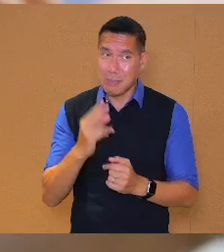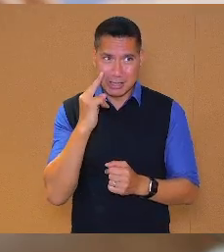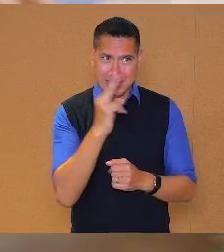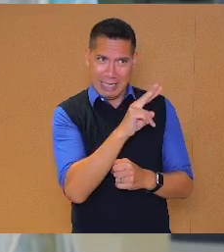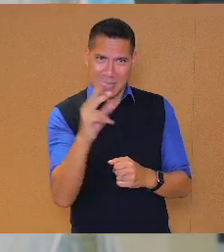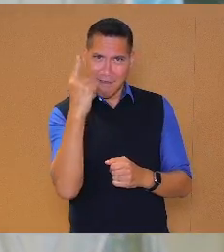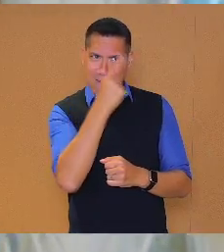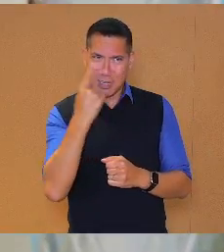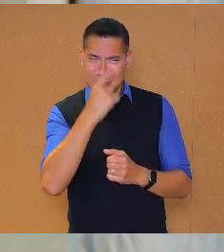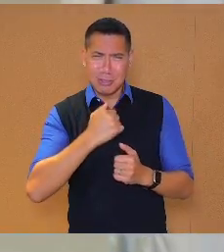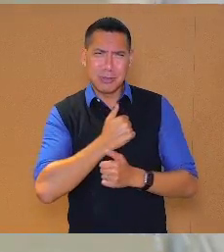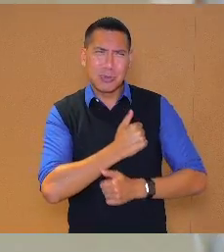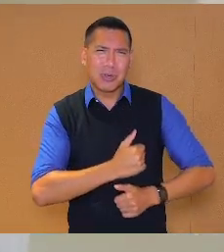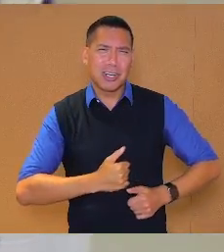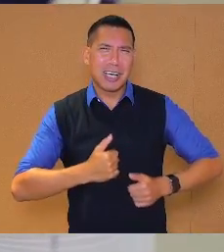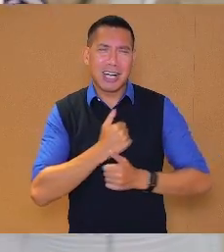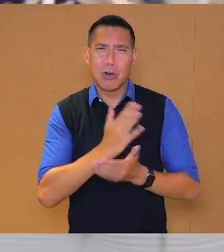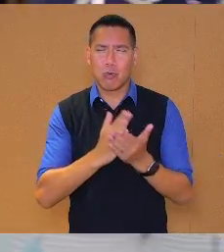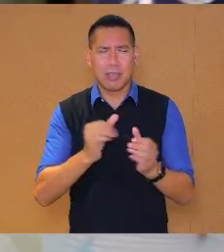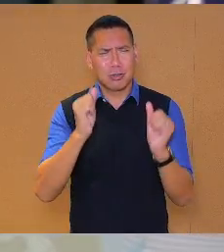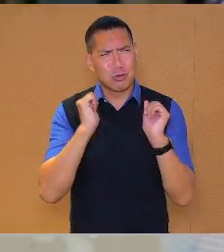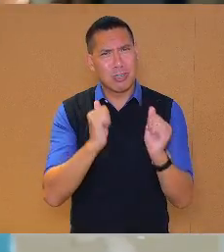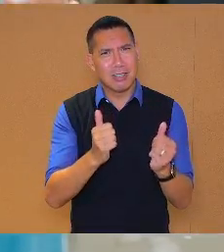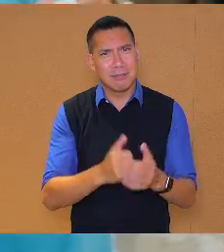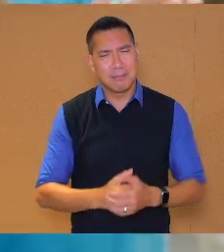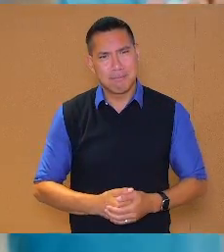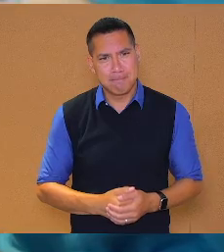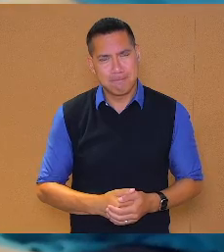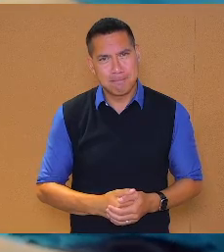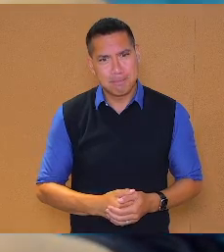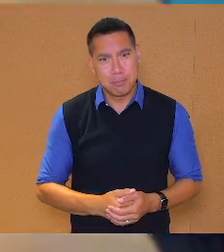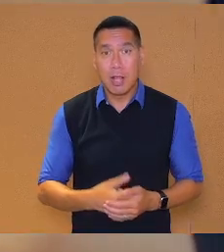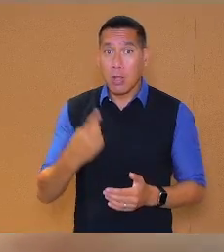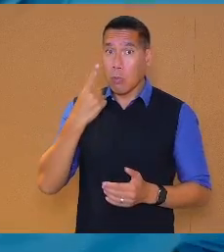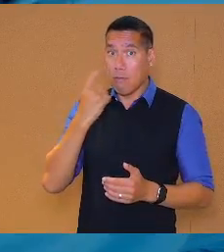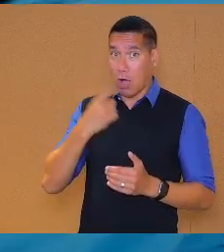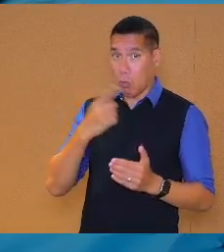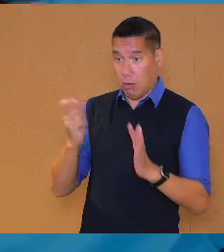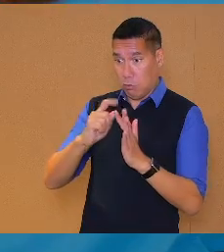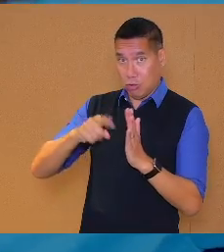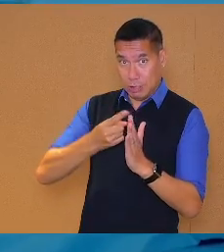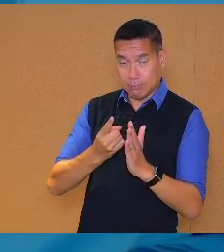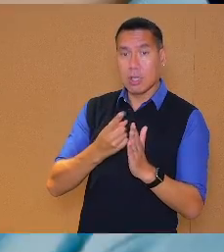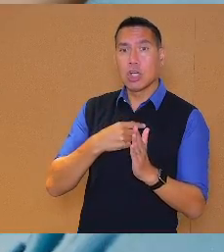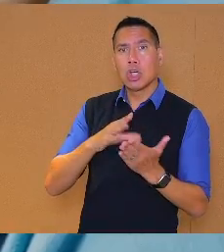absolutely great. >> We find through these projects that students have great opportunity to connect